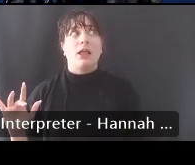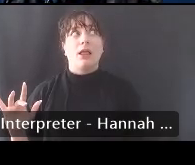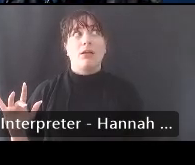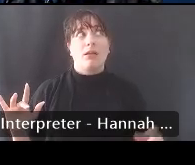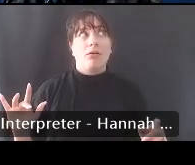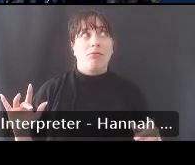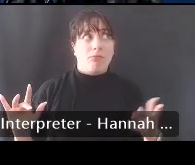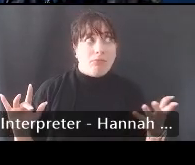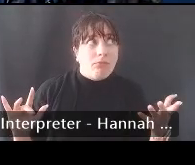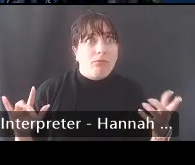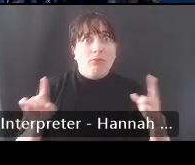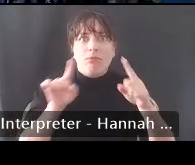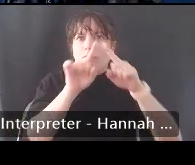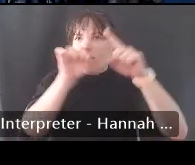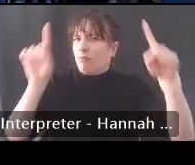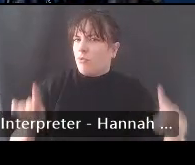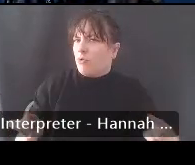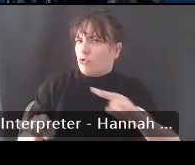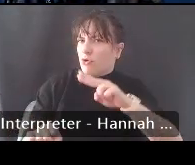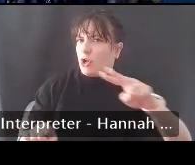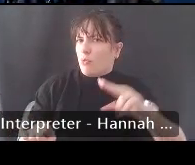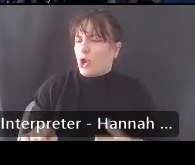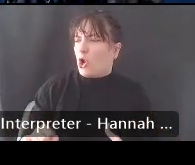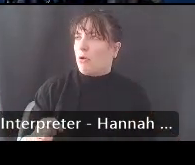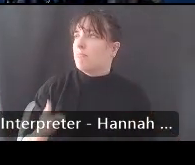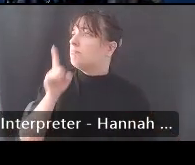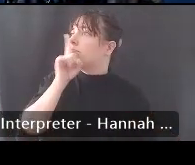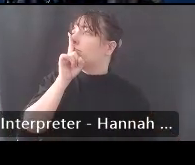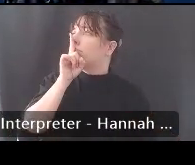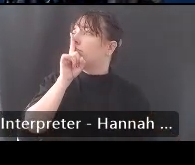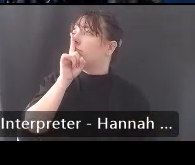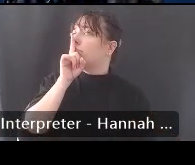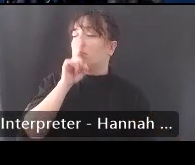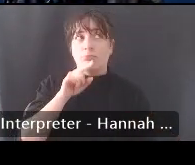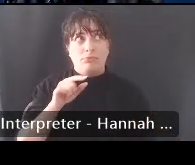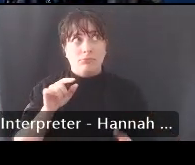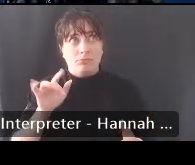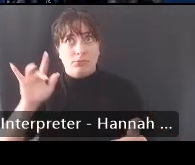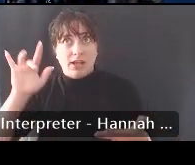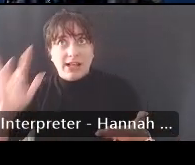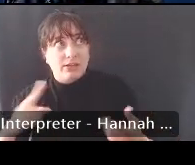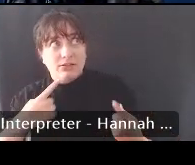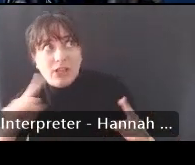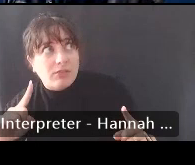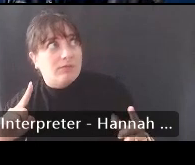There's a lot to it, and it's great.